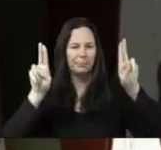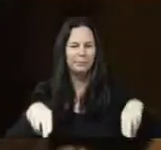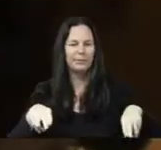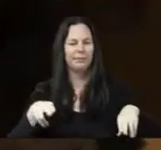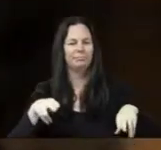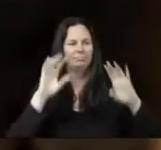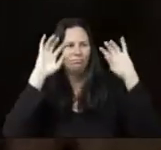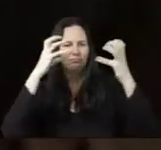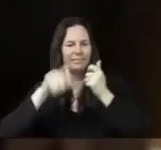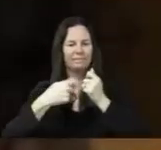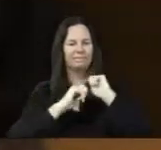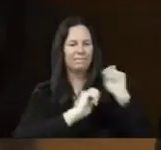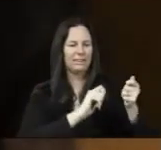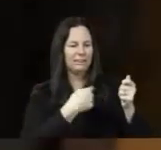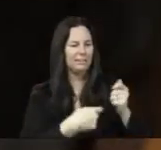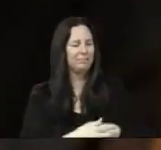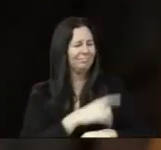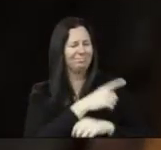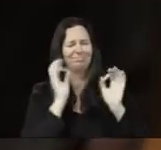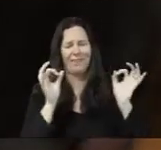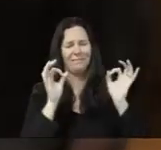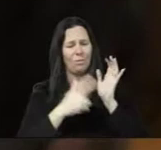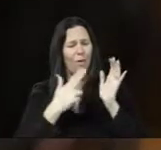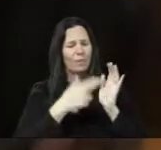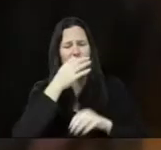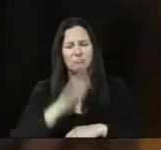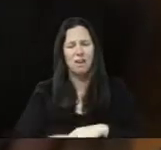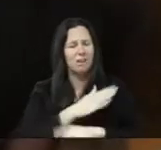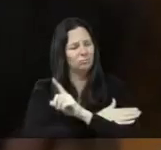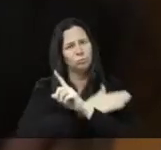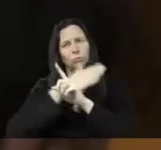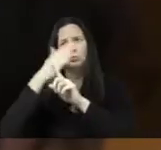He was just a perfectly normal child up to the age of about 20.